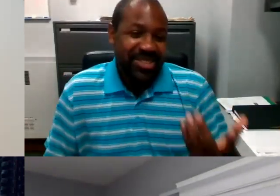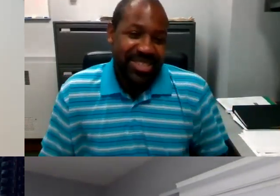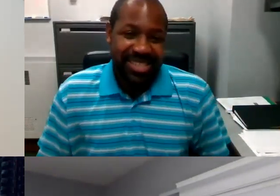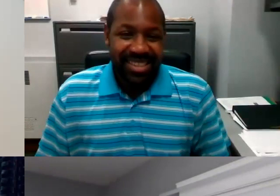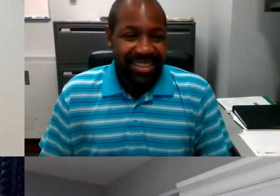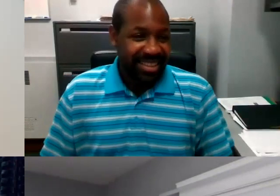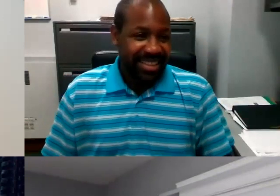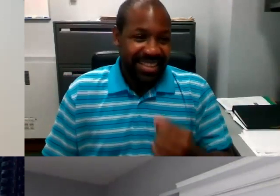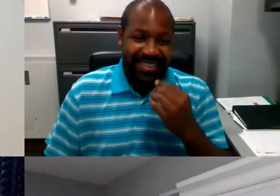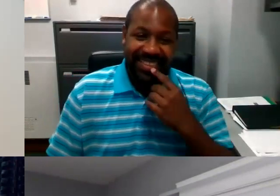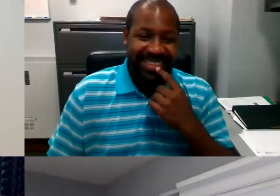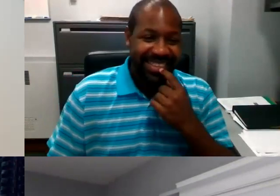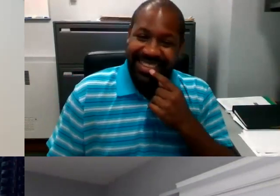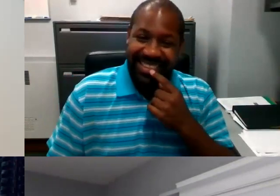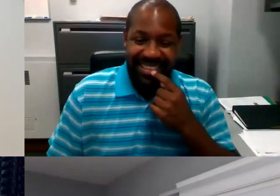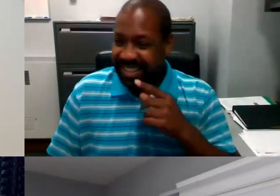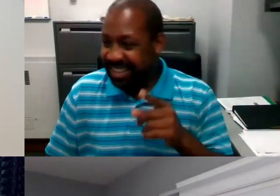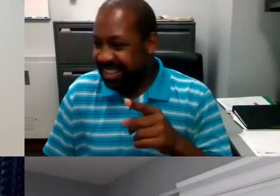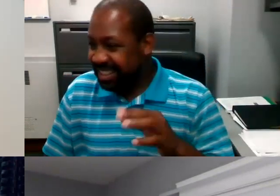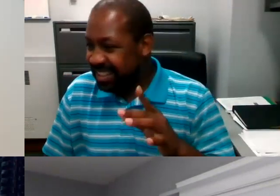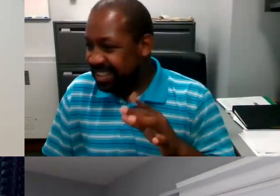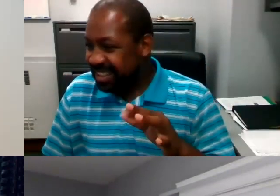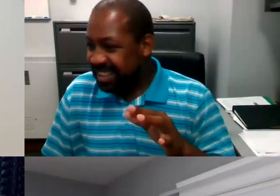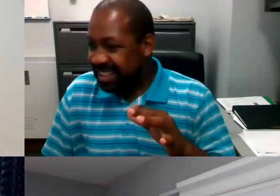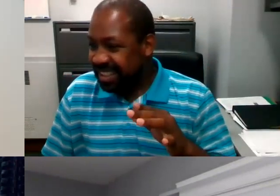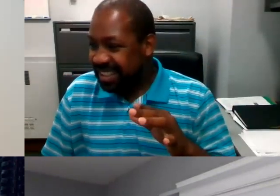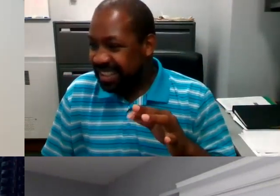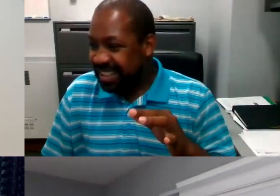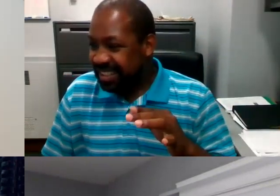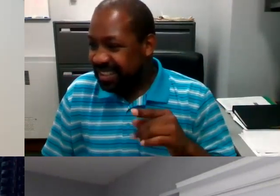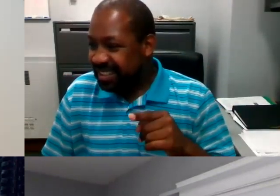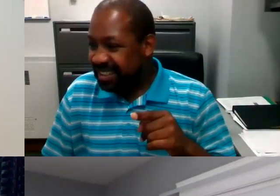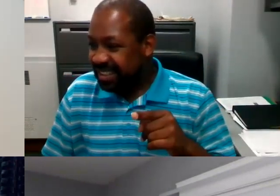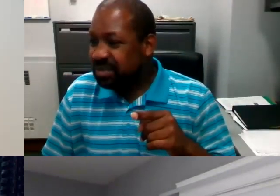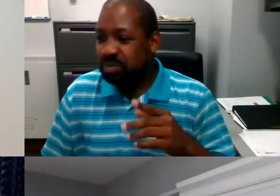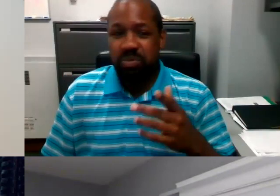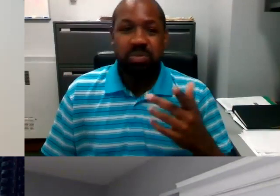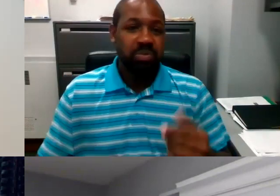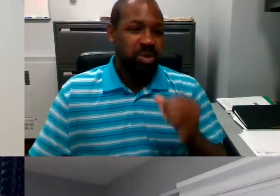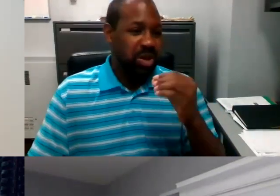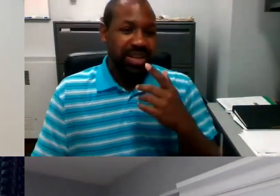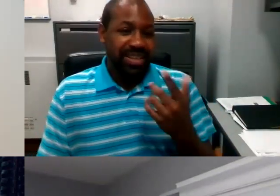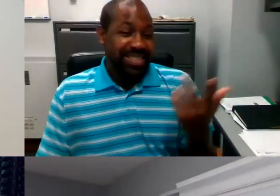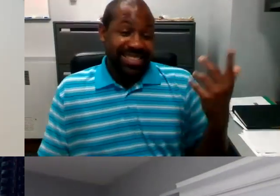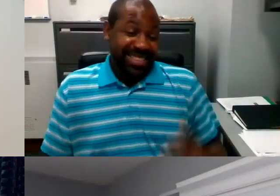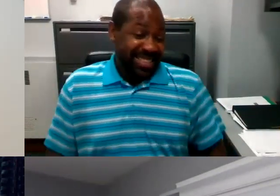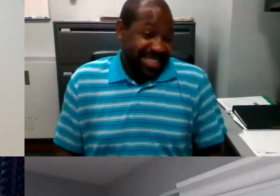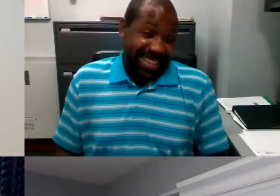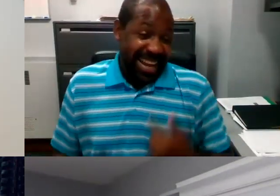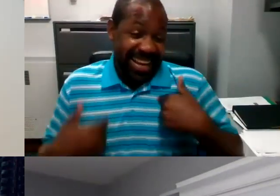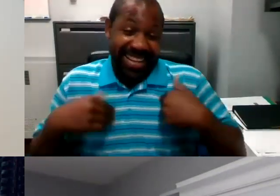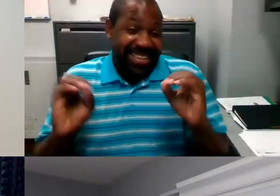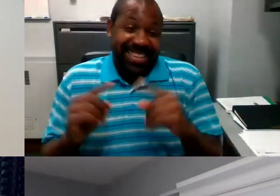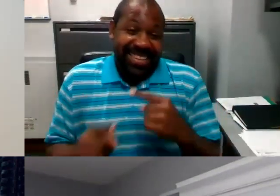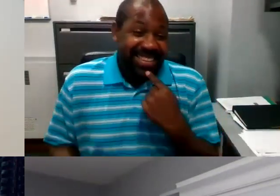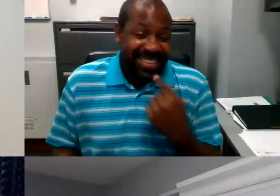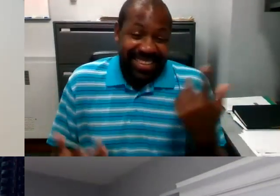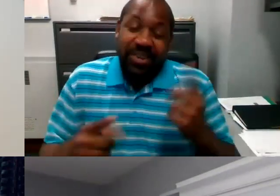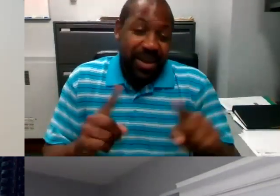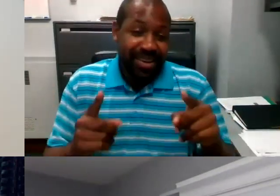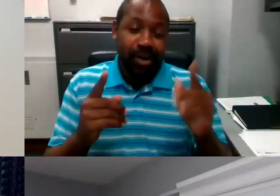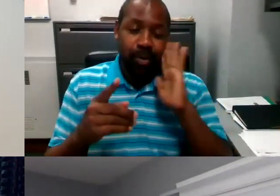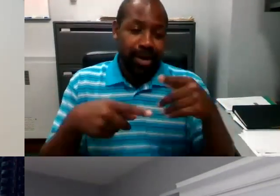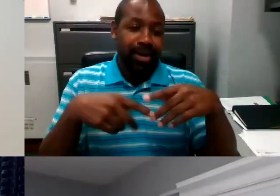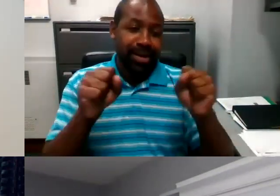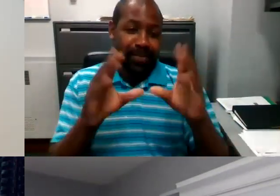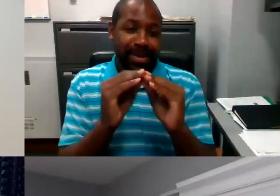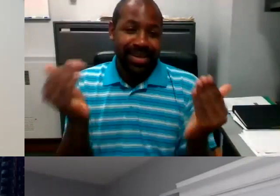BOTH THE INTERPRETING COMMUNITY AND THE DEAF COMMUNITY.